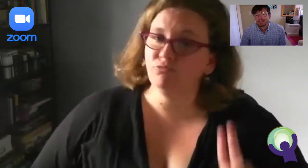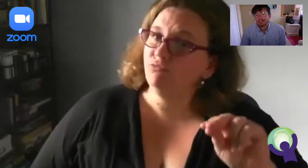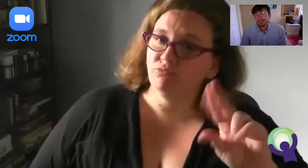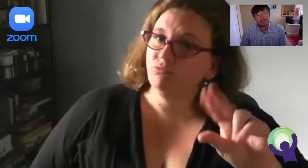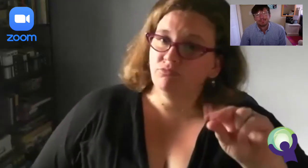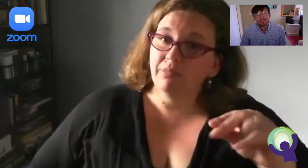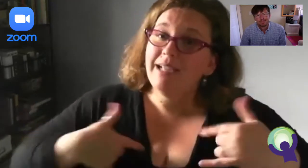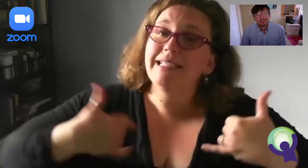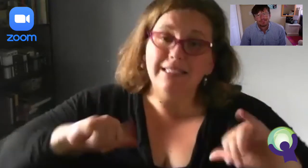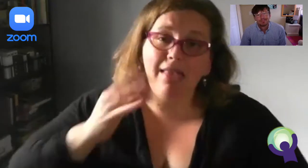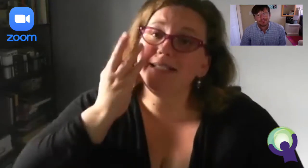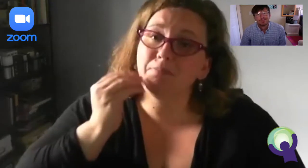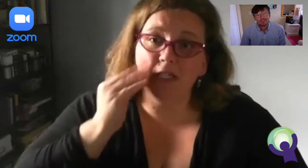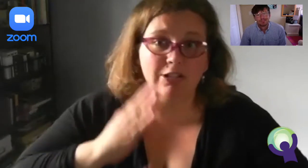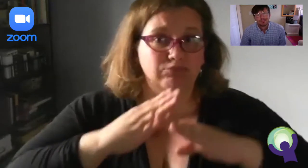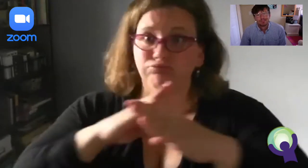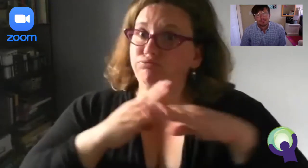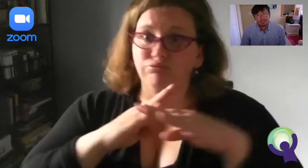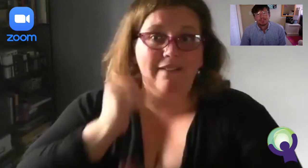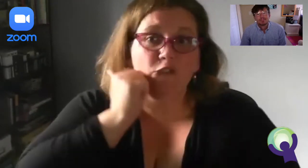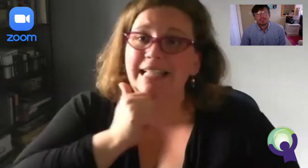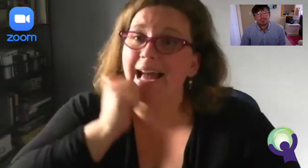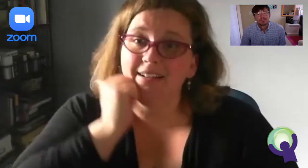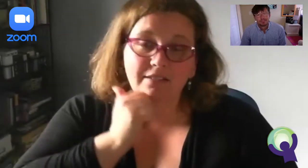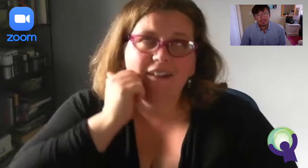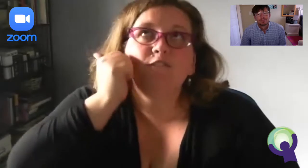My job is not a piece of cake by any means. I still experience